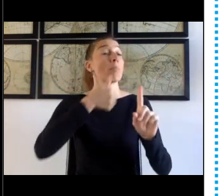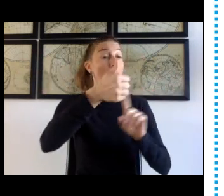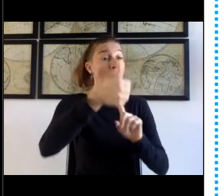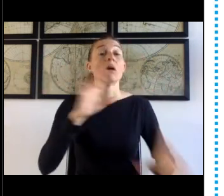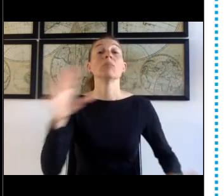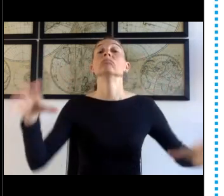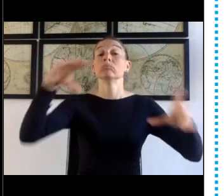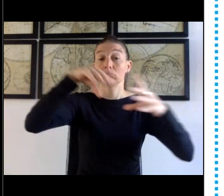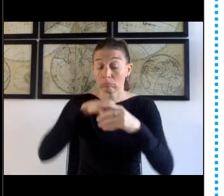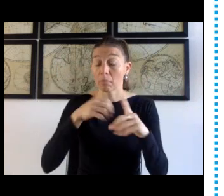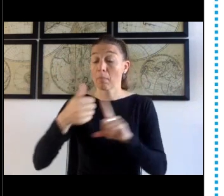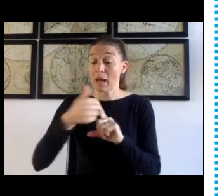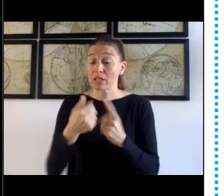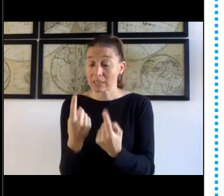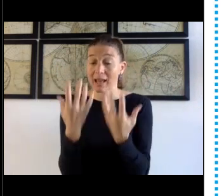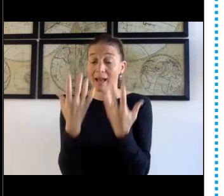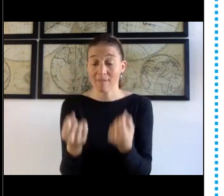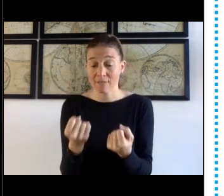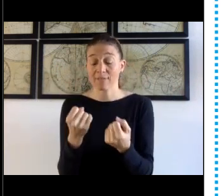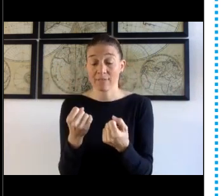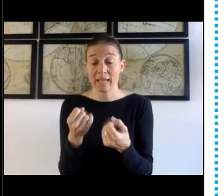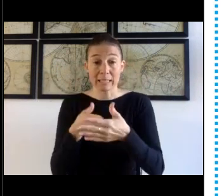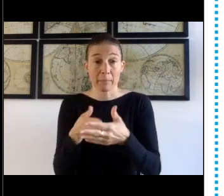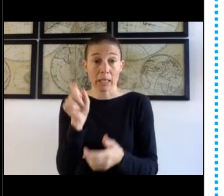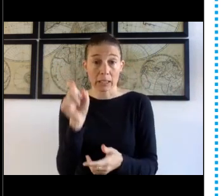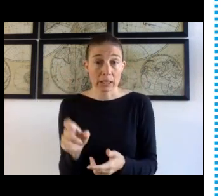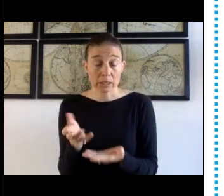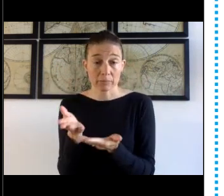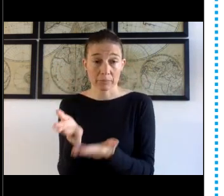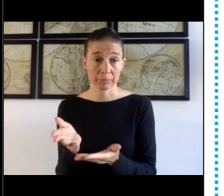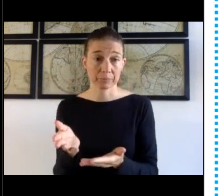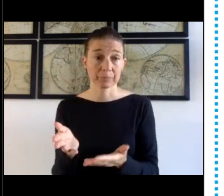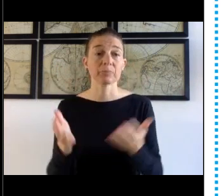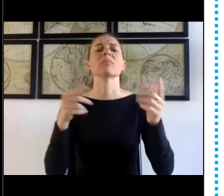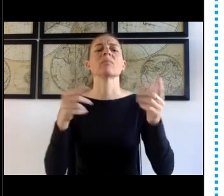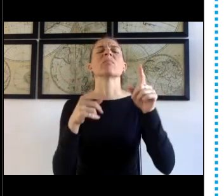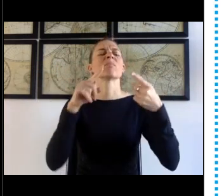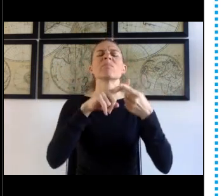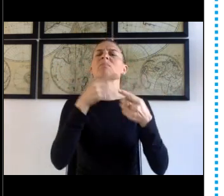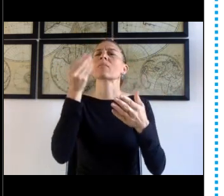It states the rules on compensation and assistance to passengers.